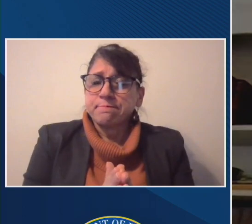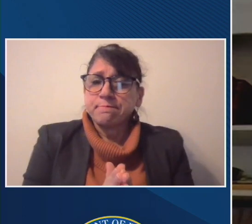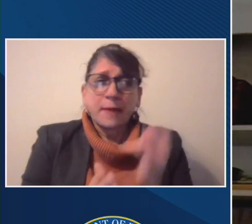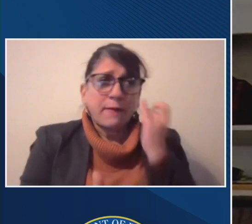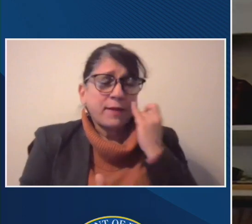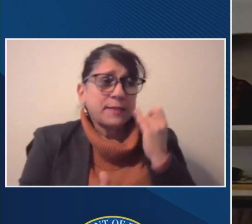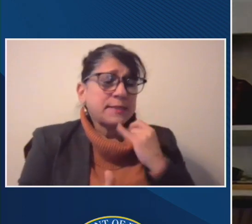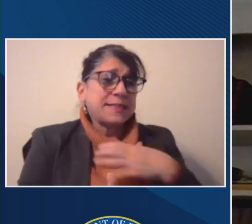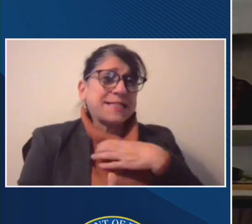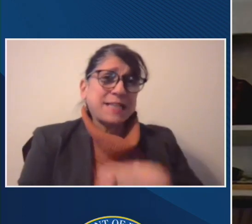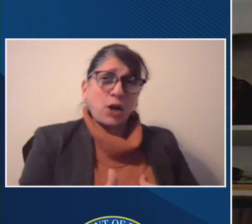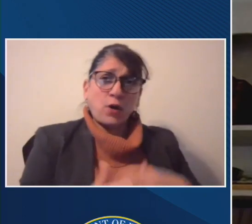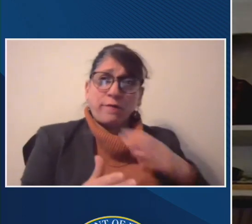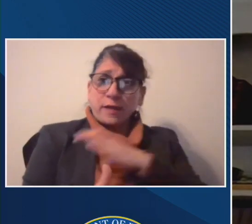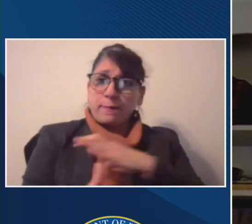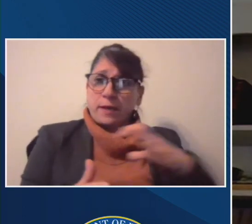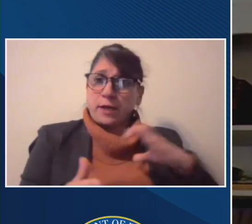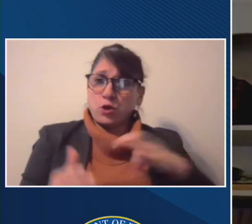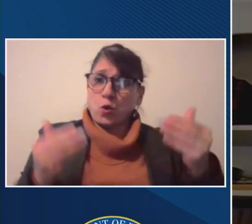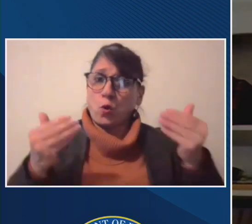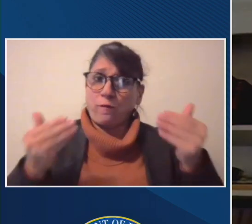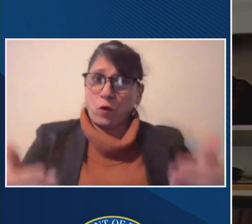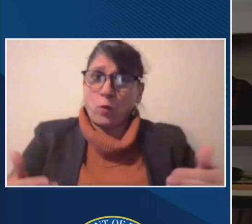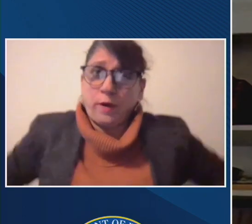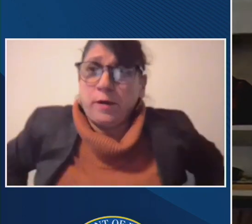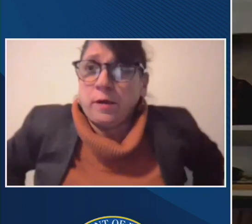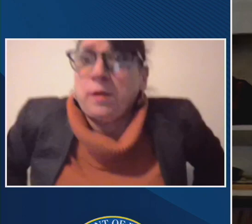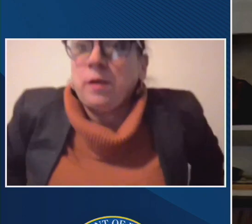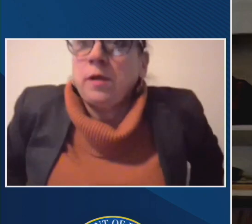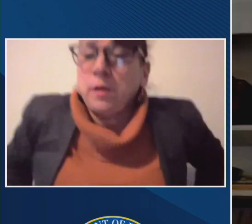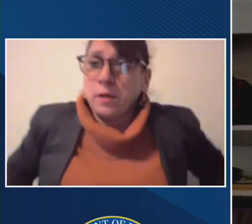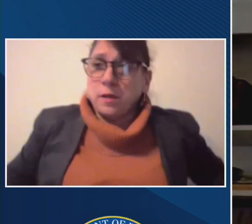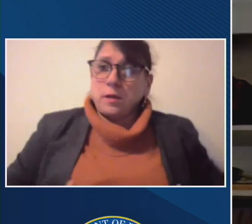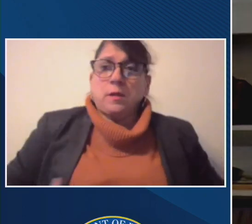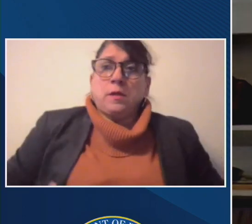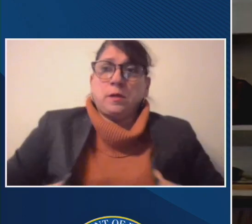move forward, we would ask that the